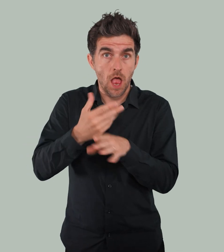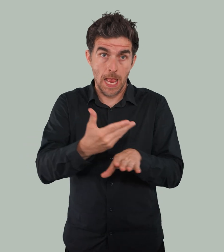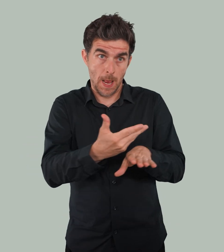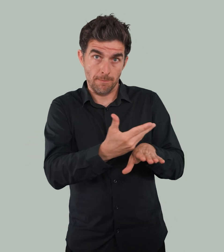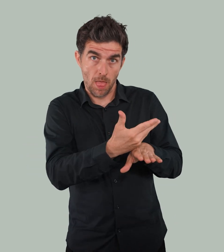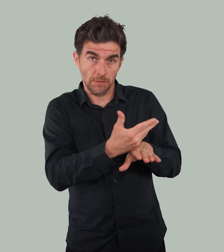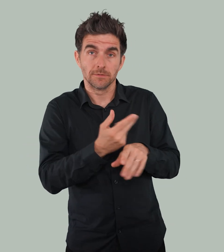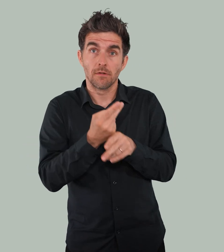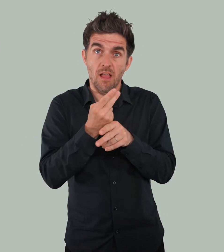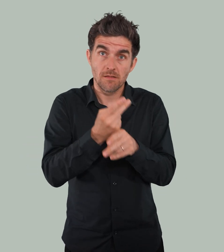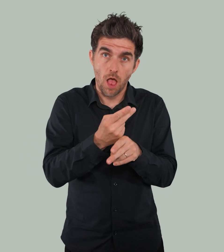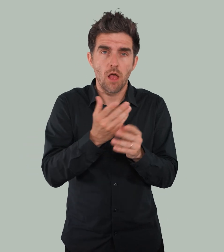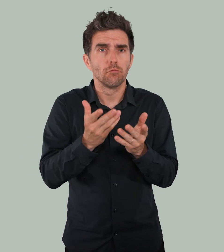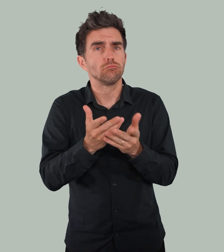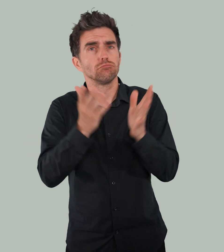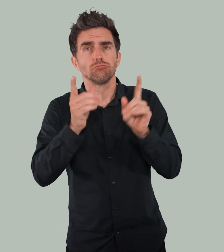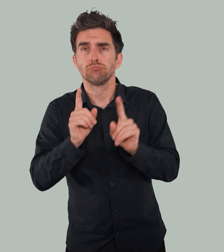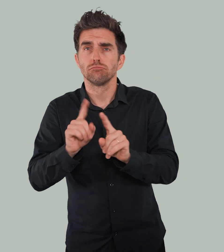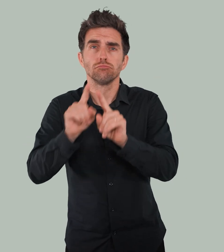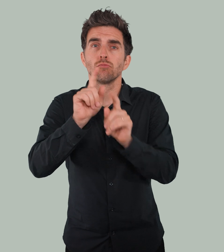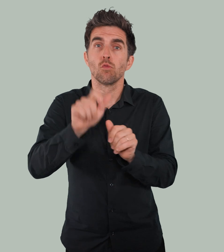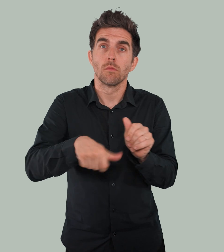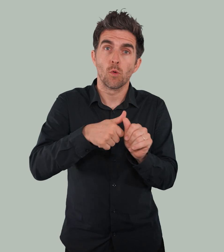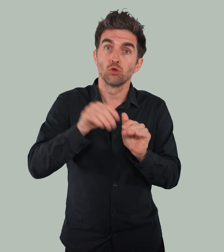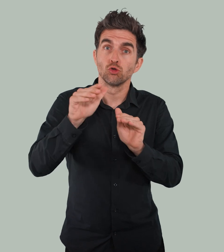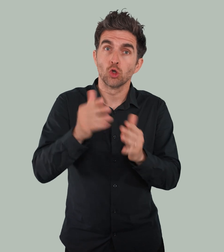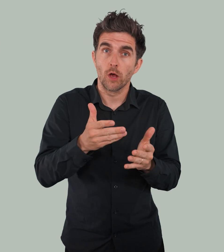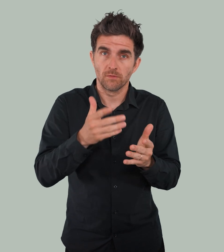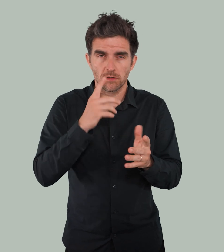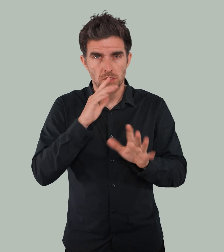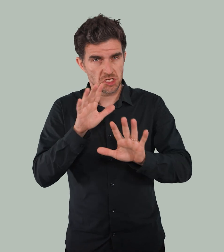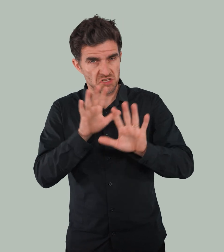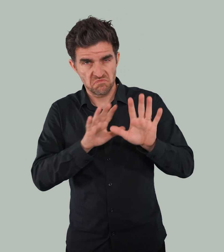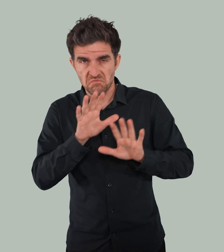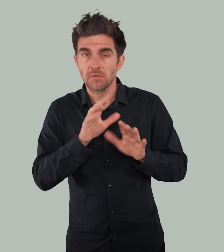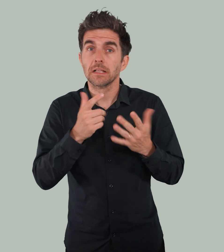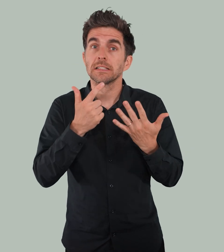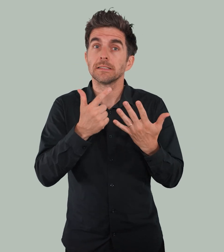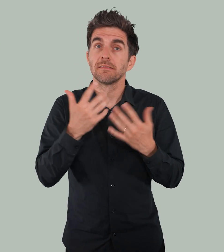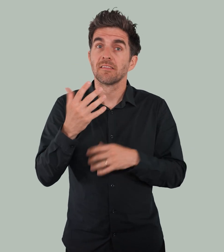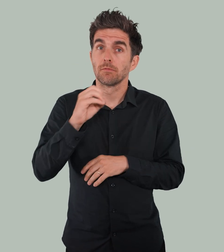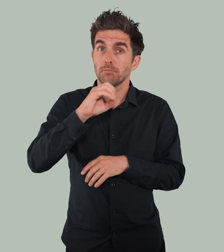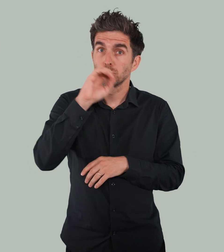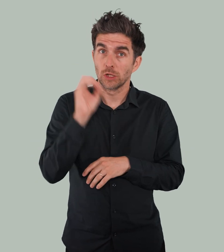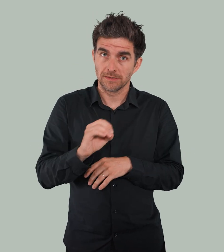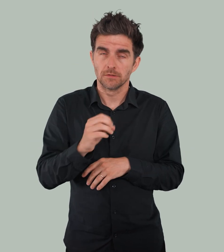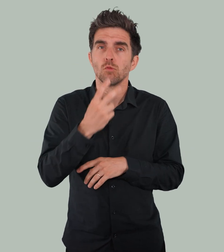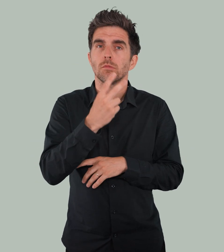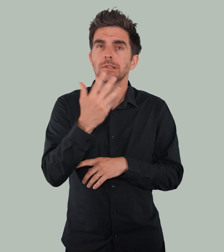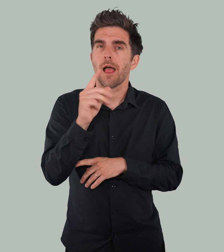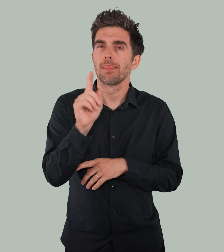employment, care and wider support services, appear in approximately 75% (~29,000)